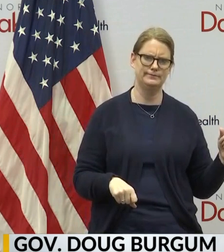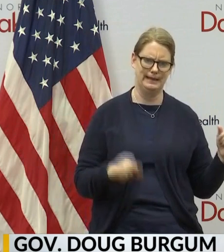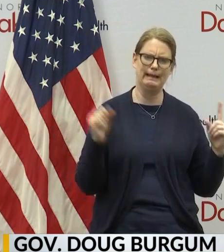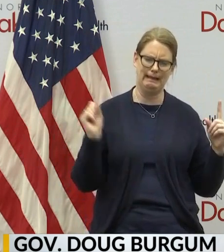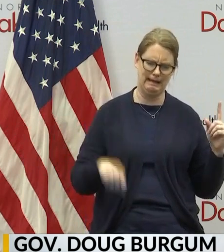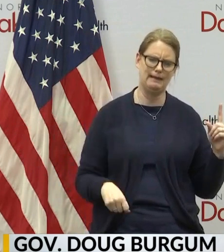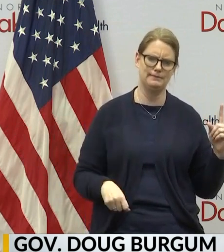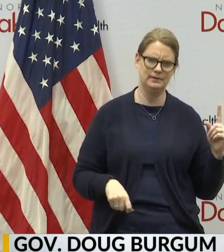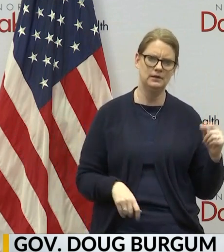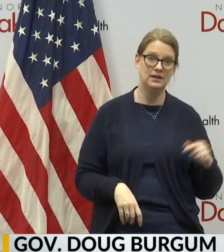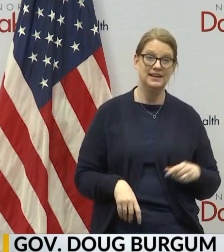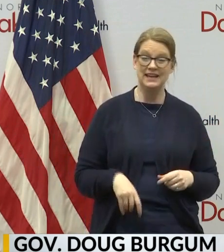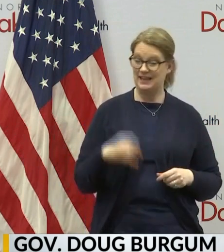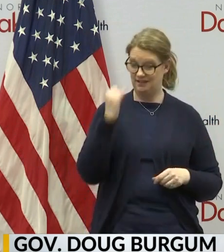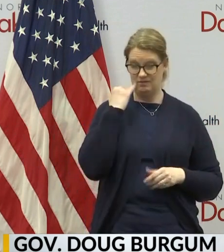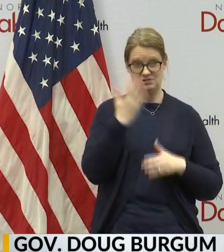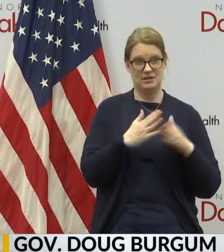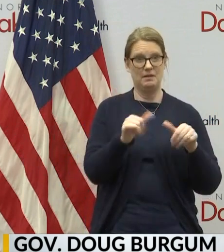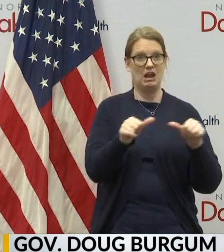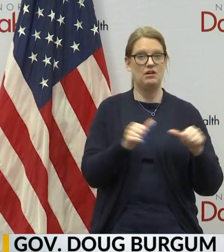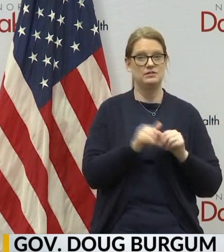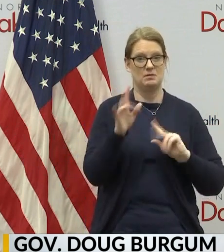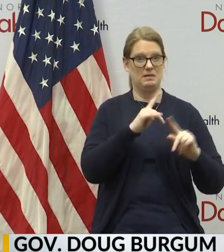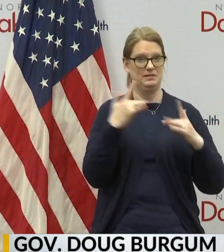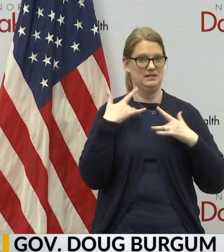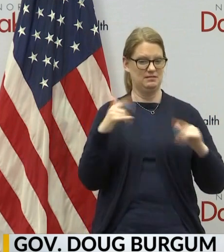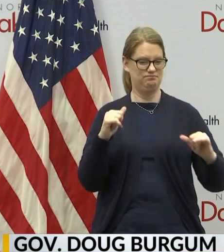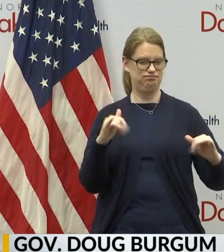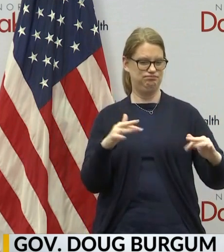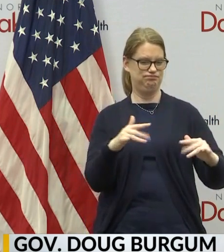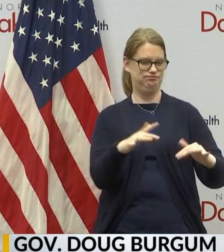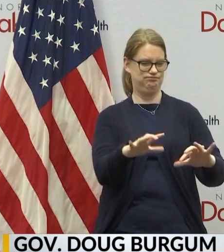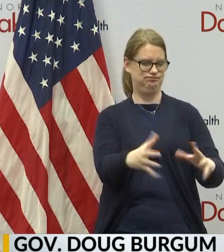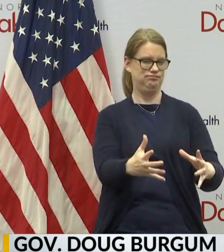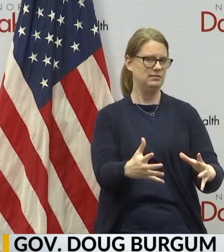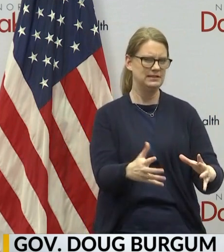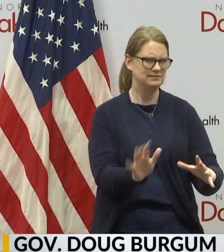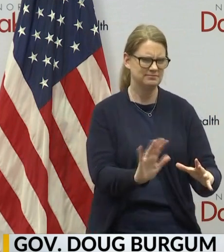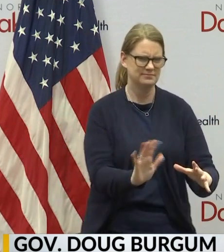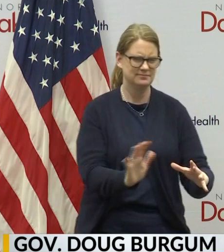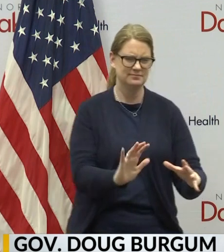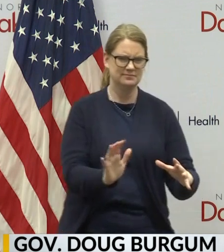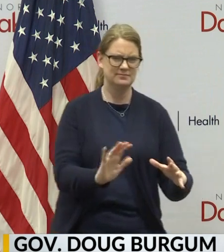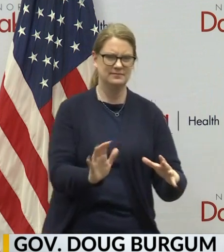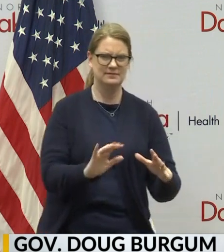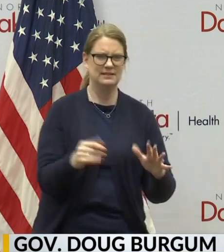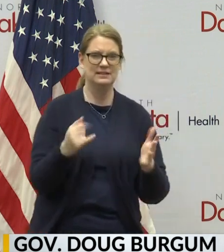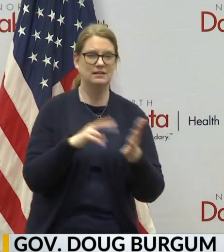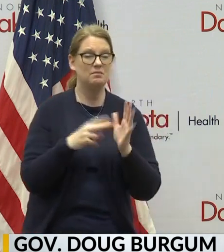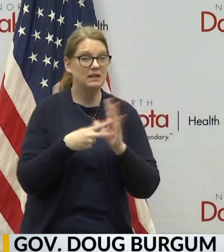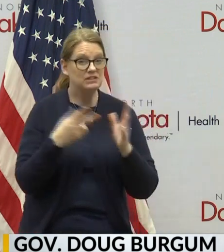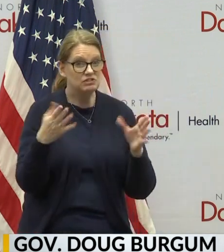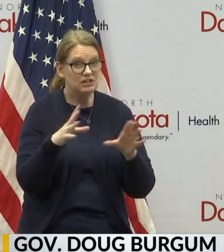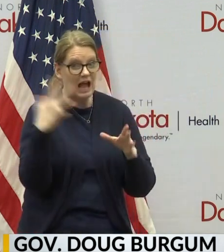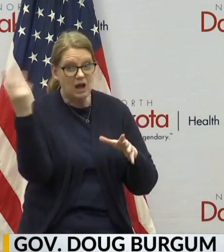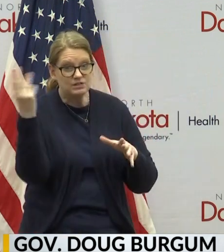OPERATE AS FISHERIES, AND IT'S VERY POSSIBLE TO GO FISHING AND STAY SIX FEET AWAY FROM EVERYBODY ELSE.